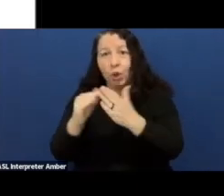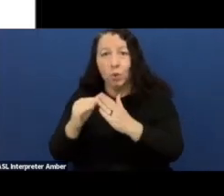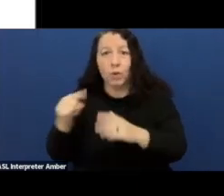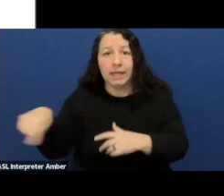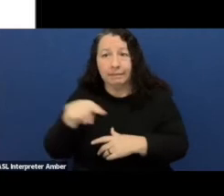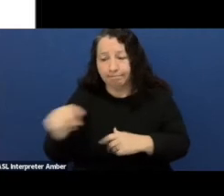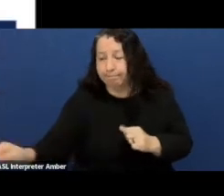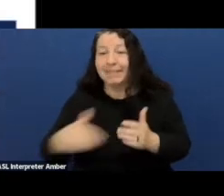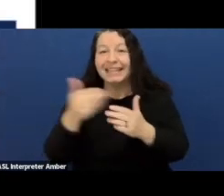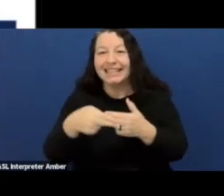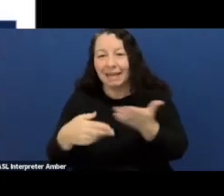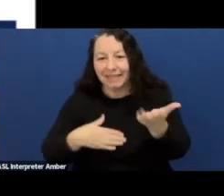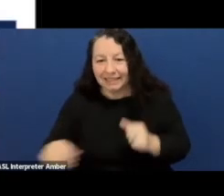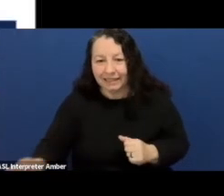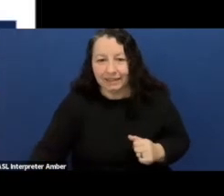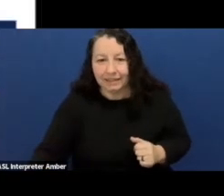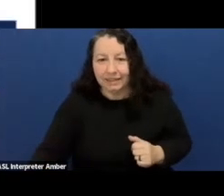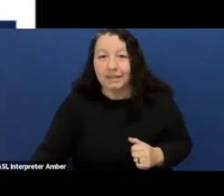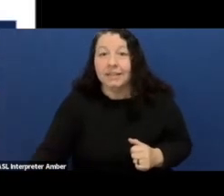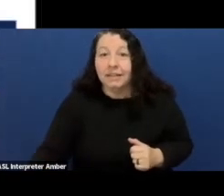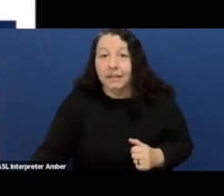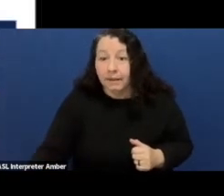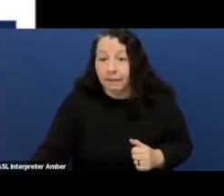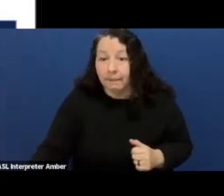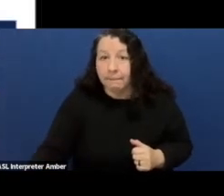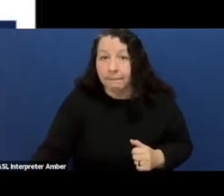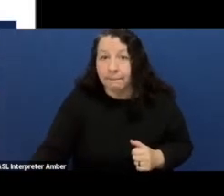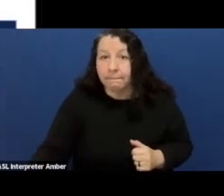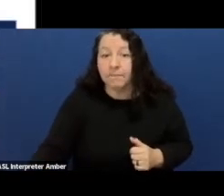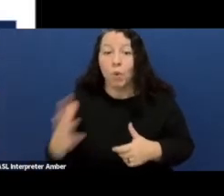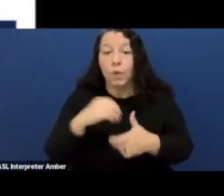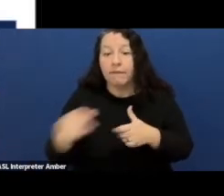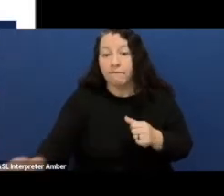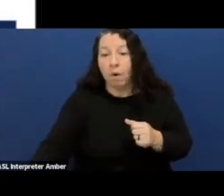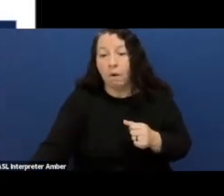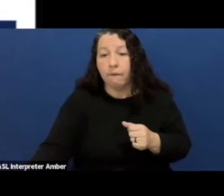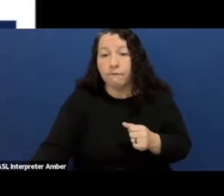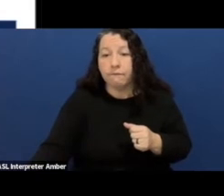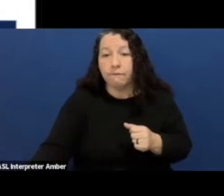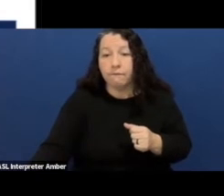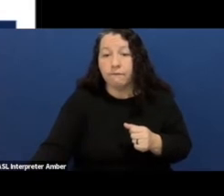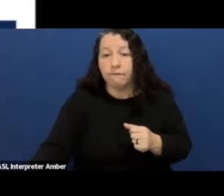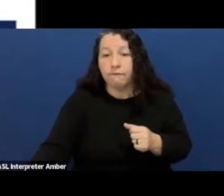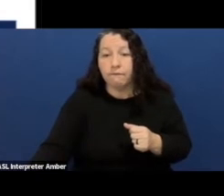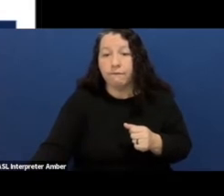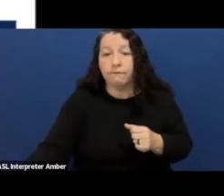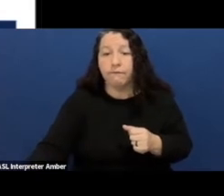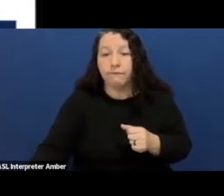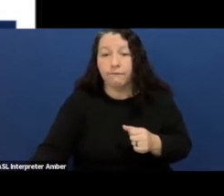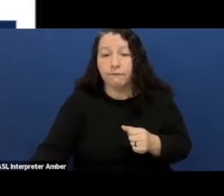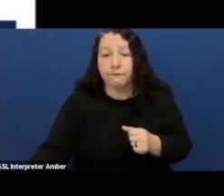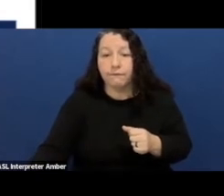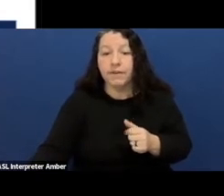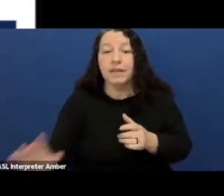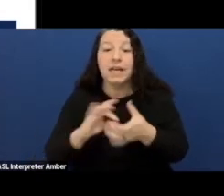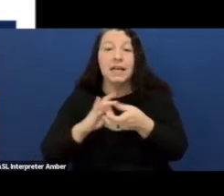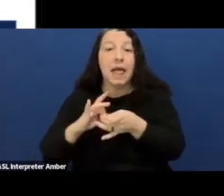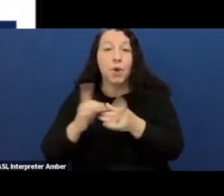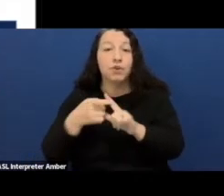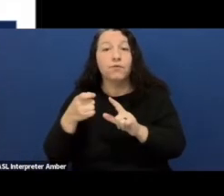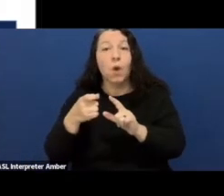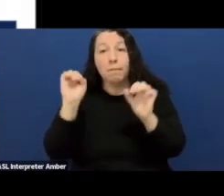are directly shared back to the community. Next slide, please. We're also involved in